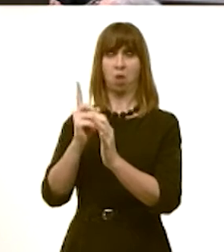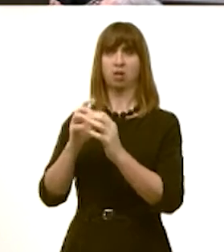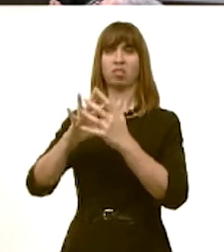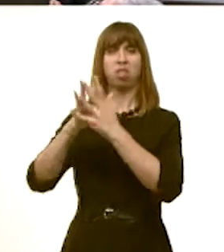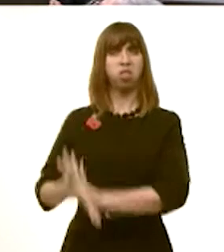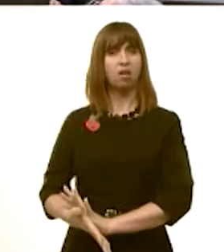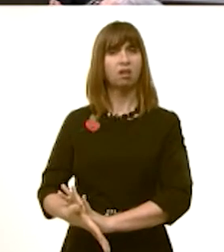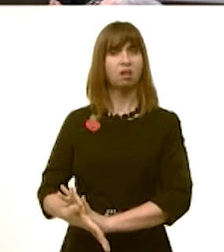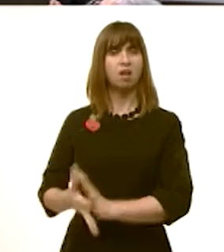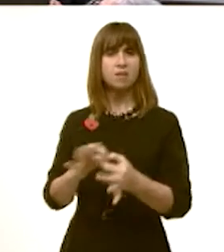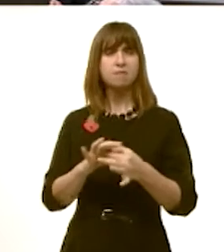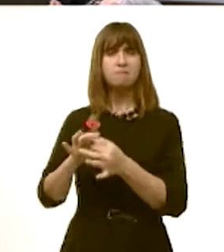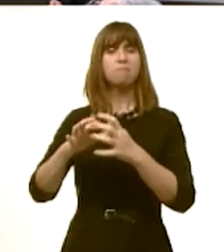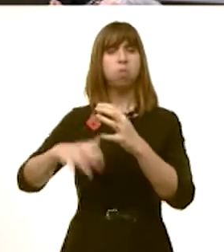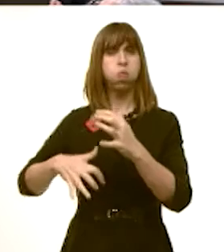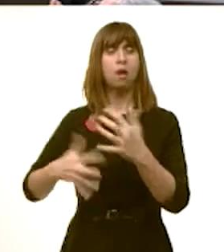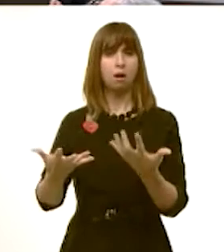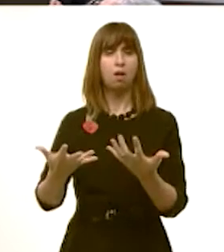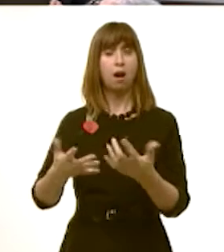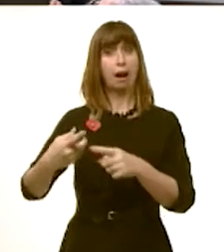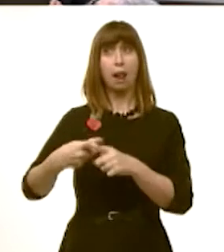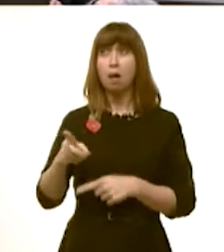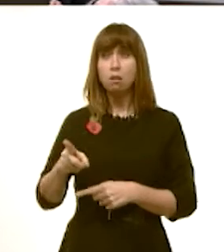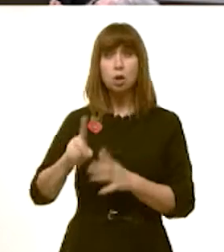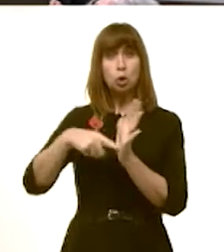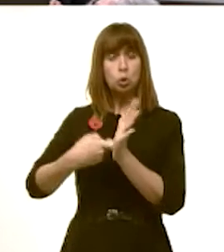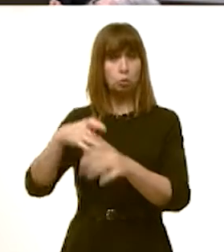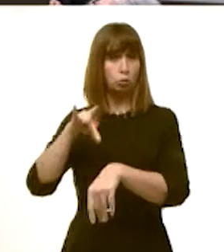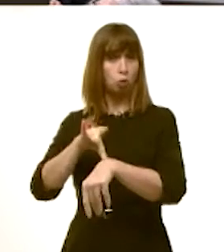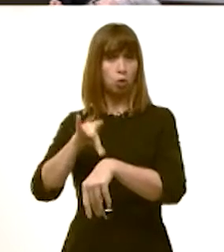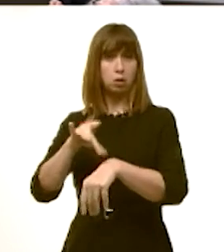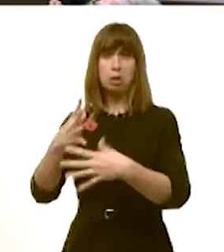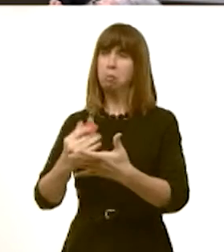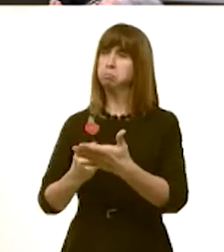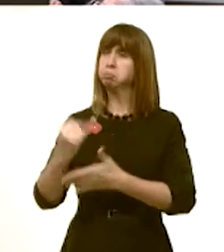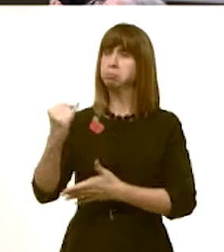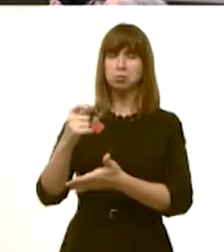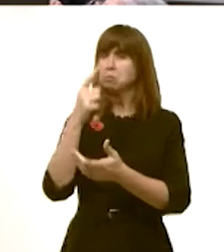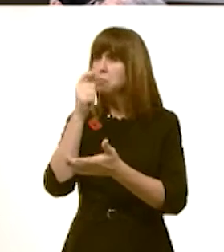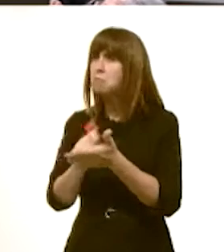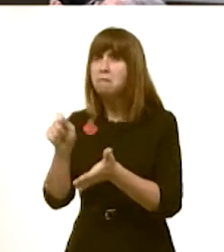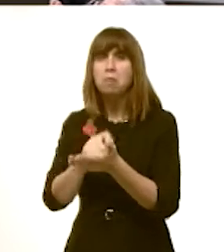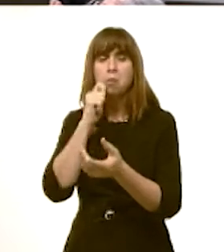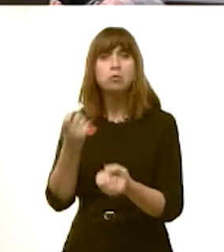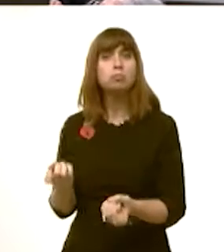We have a situation in England where you even have junior doctors now balloting for industrial action.